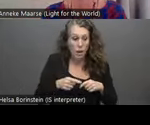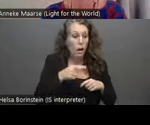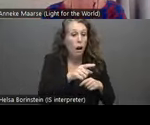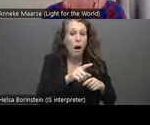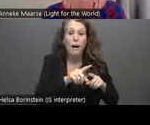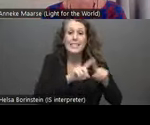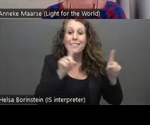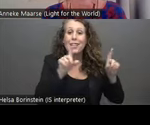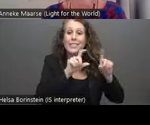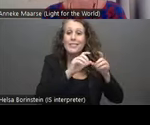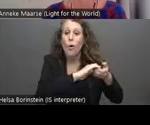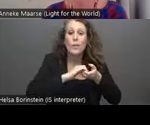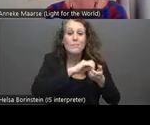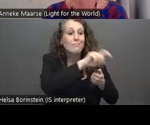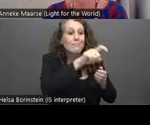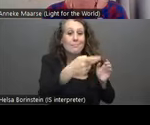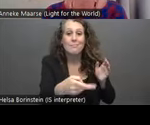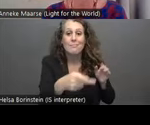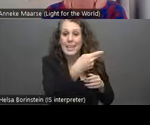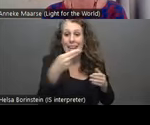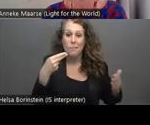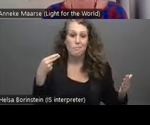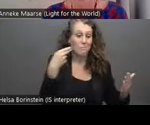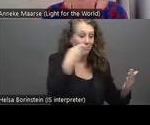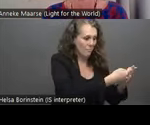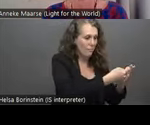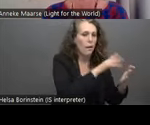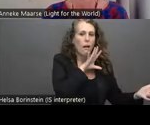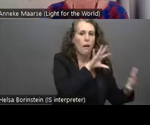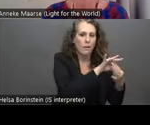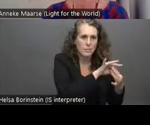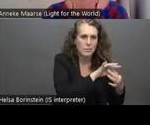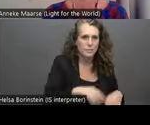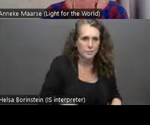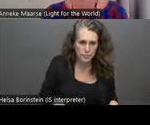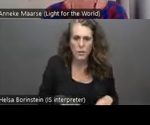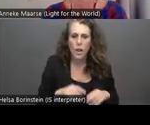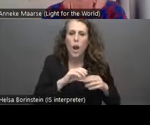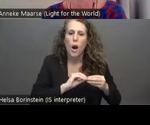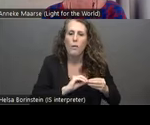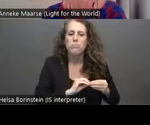them has a portfolio with different companies, and then they build relationships with that